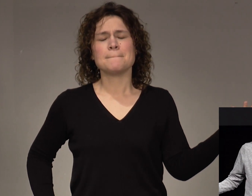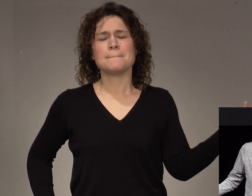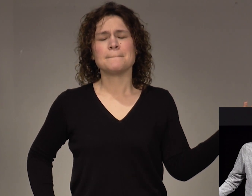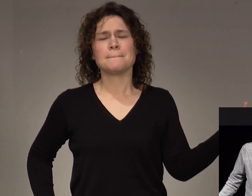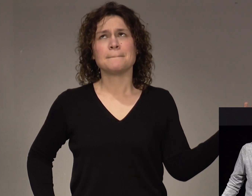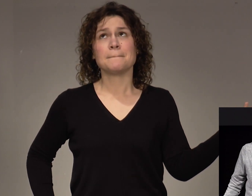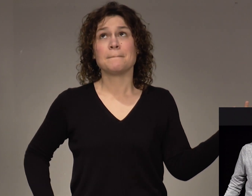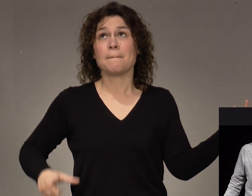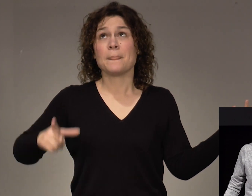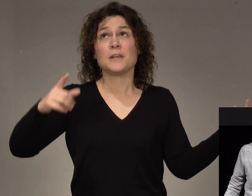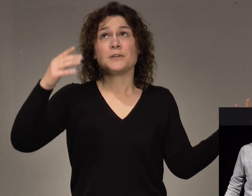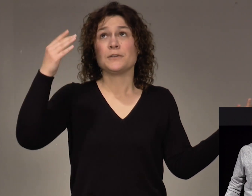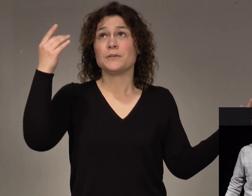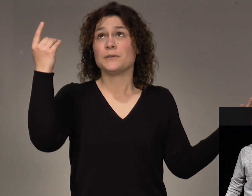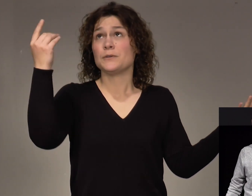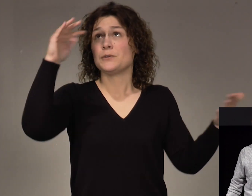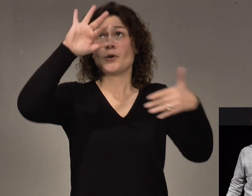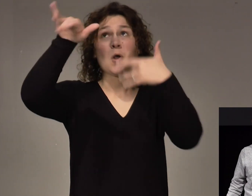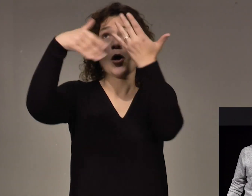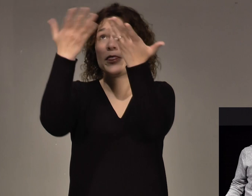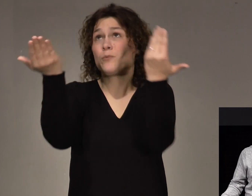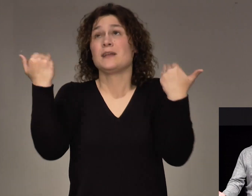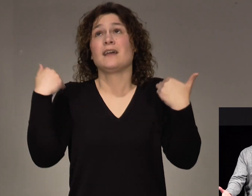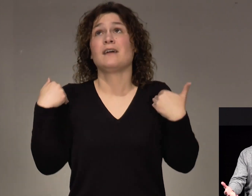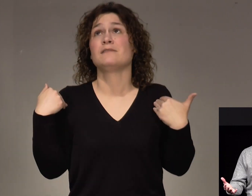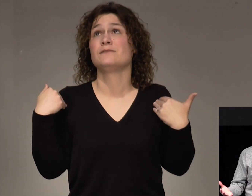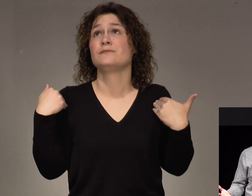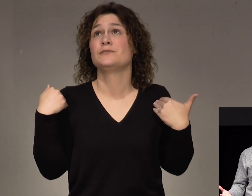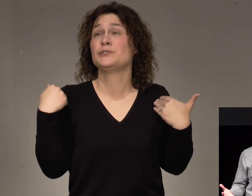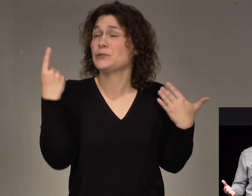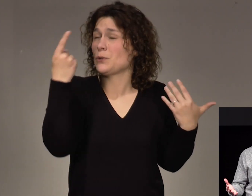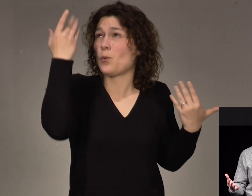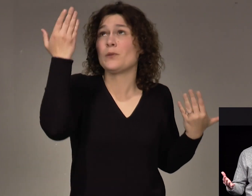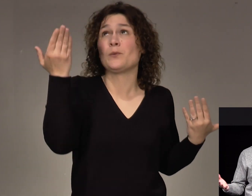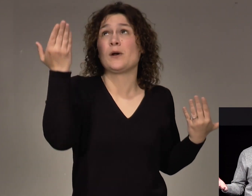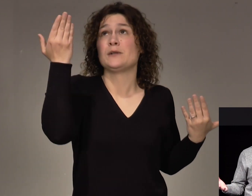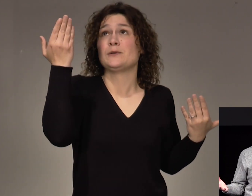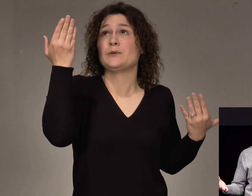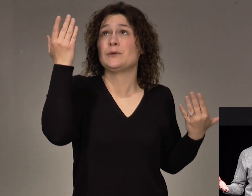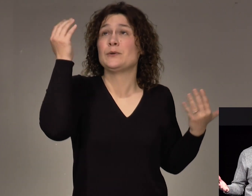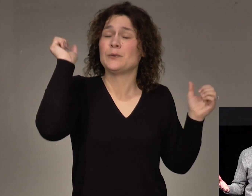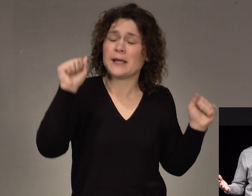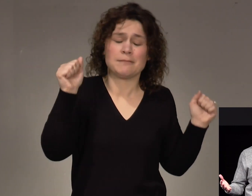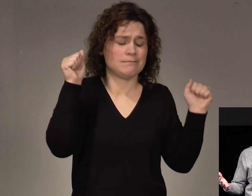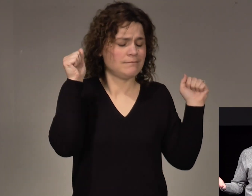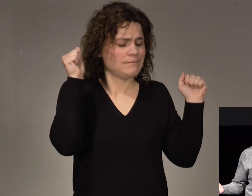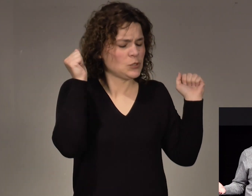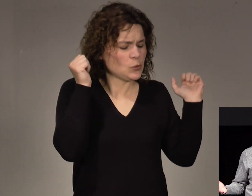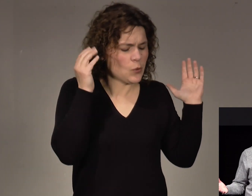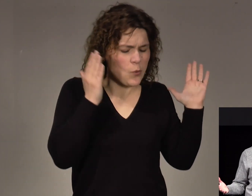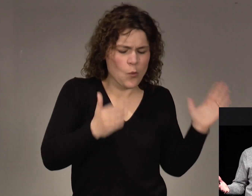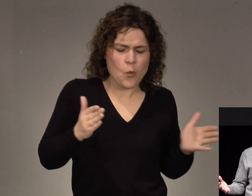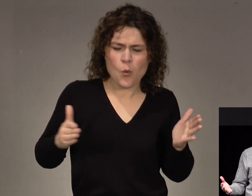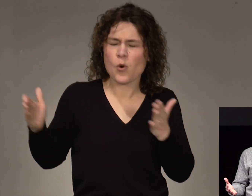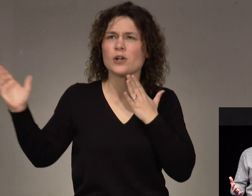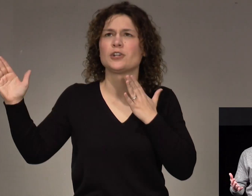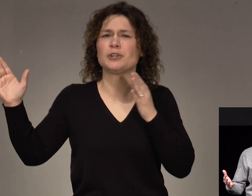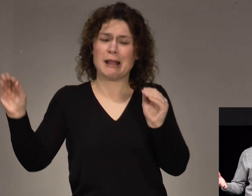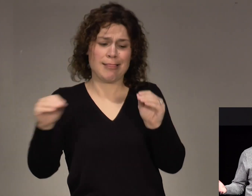all we have. You're the only One who can bring order and light to the disorder